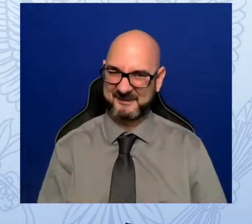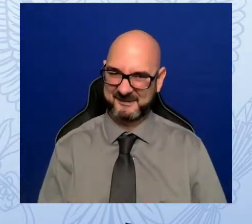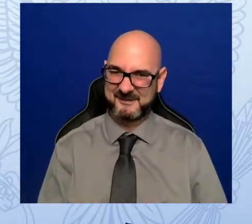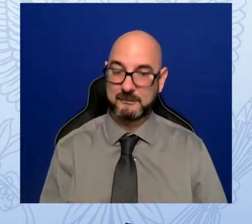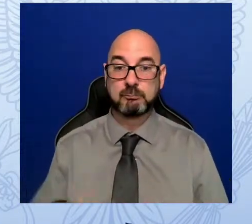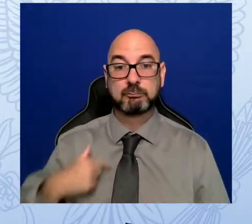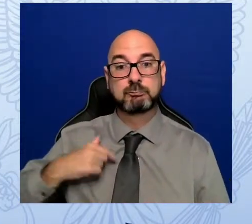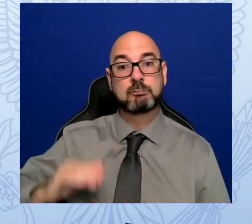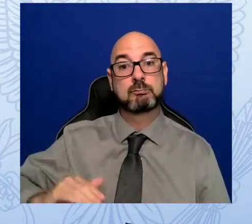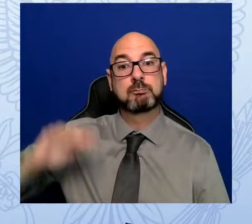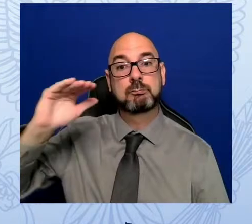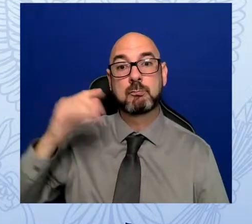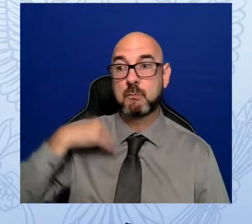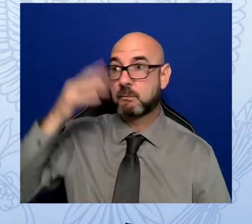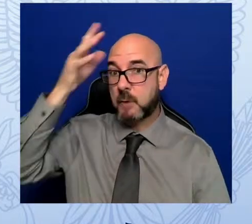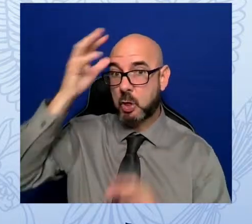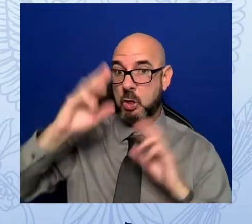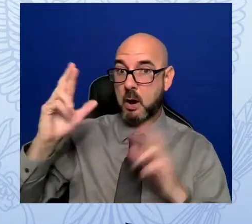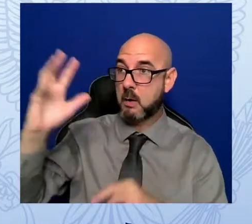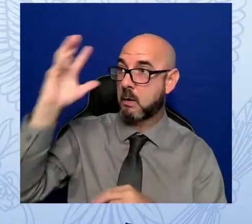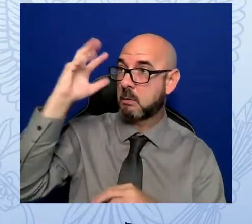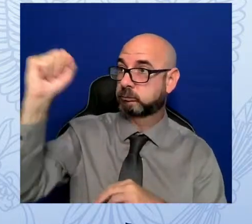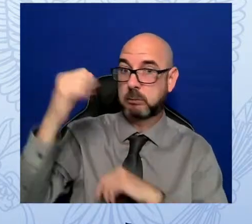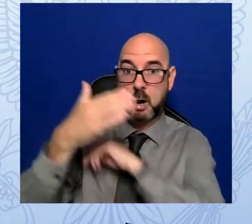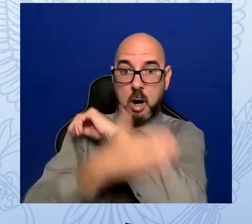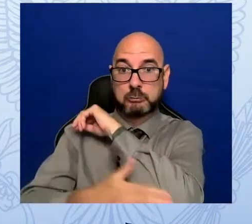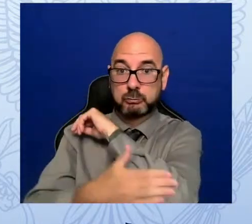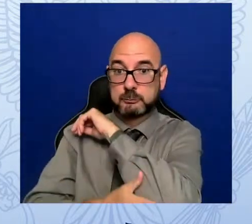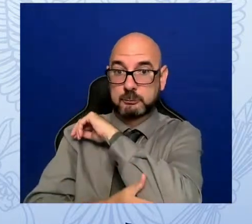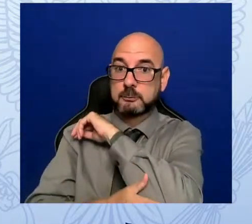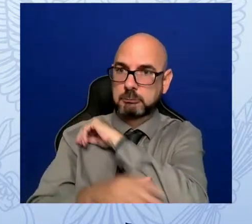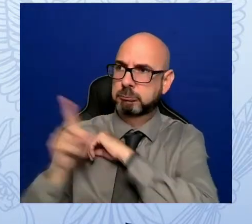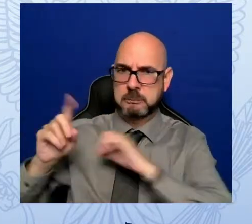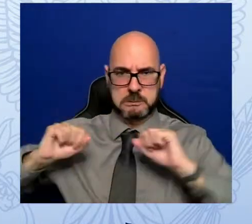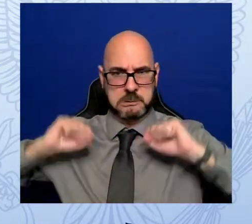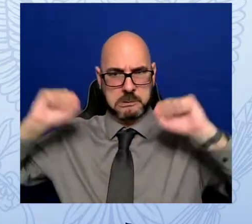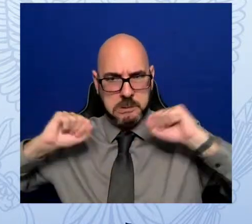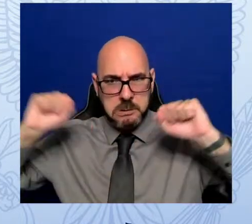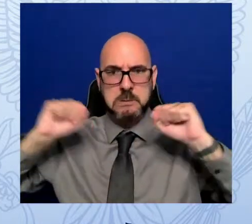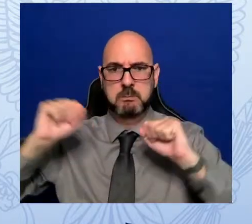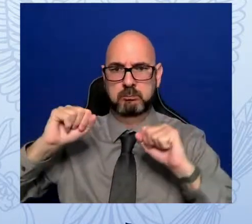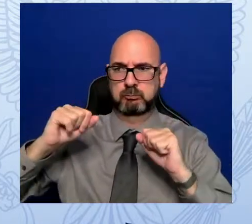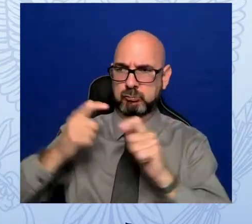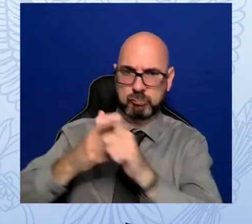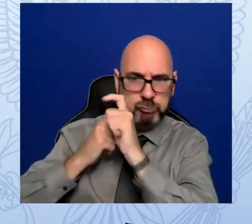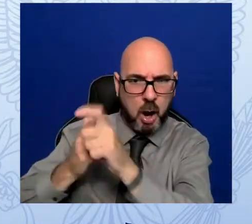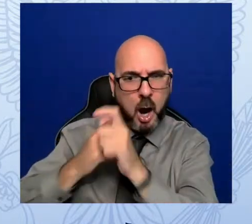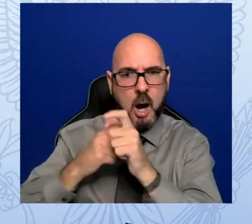to making fitness enjoyable, from CrossFit to running, taught me that physical activity isn't only about fitness,